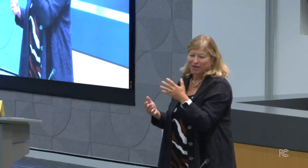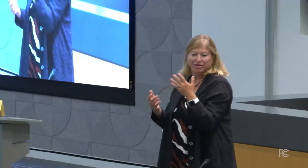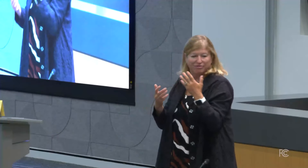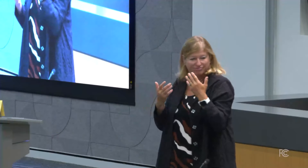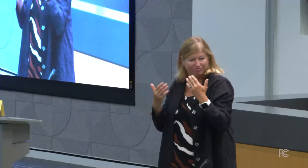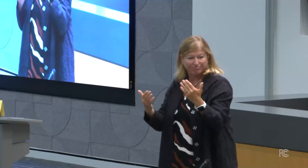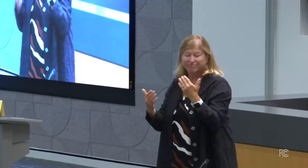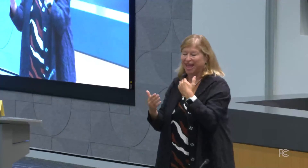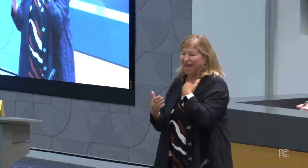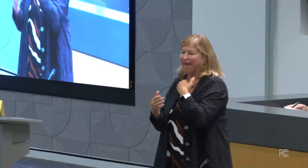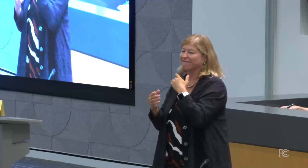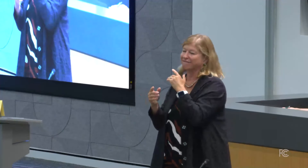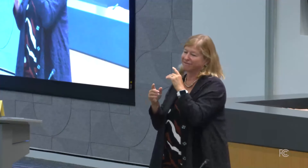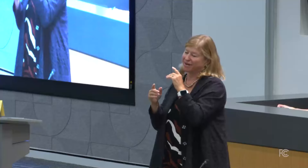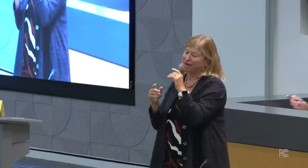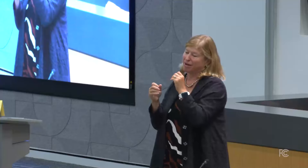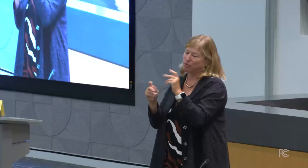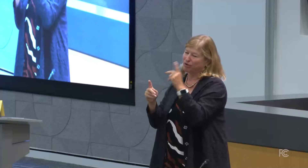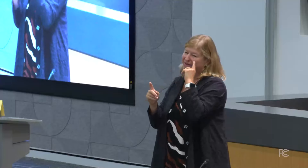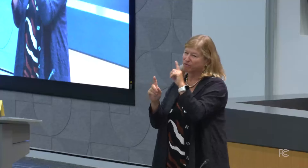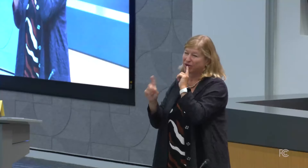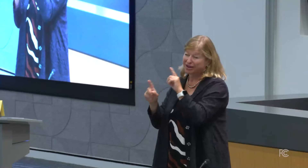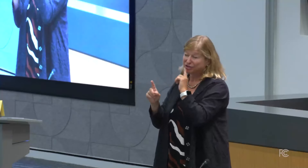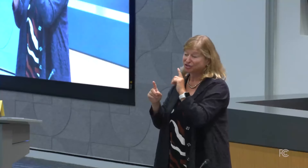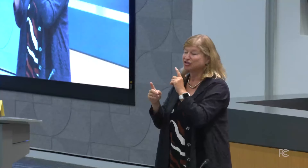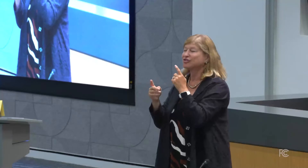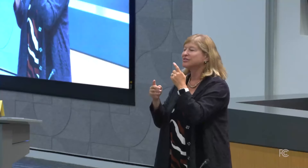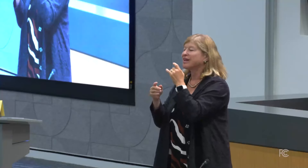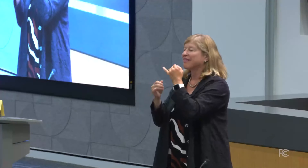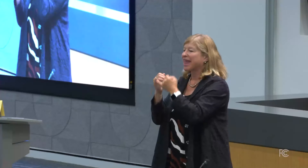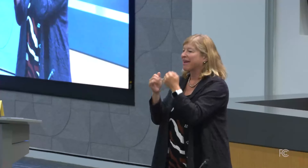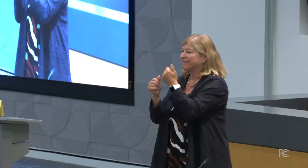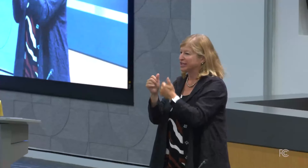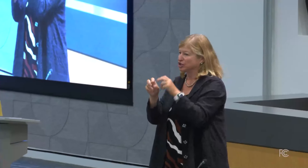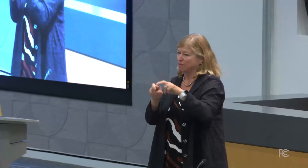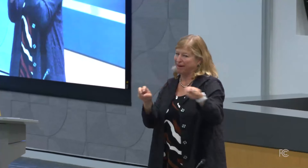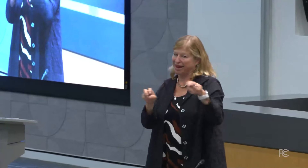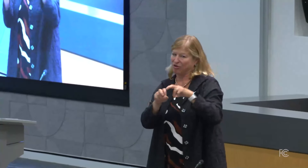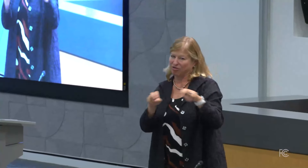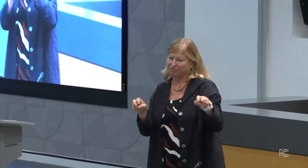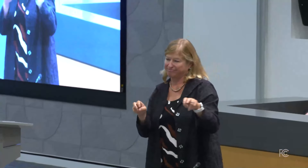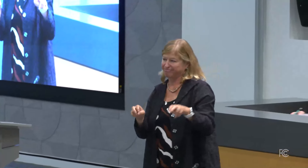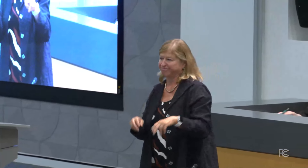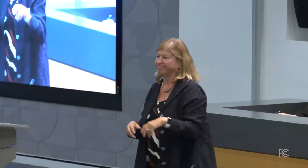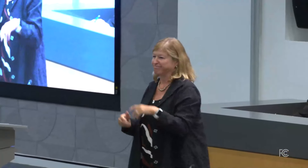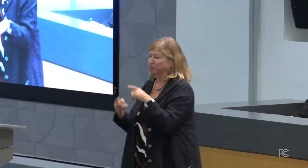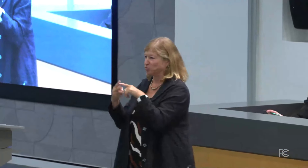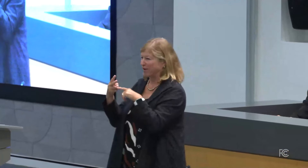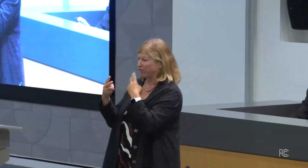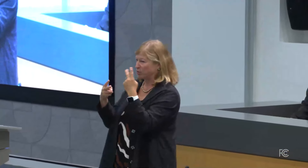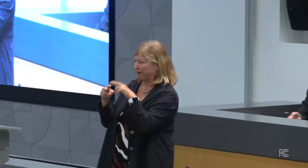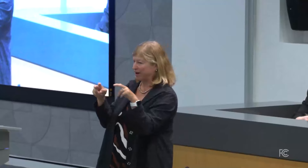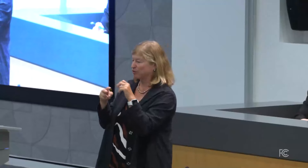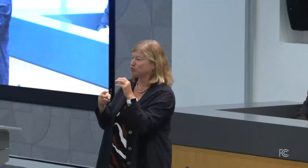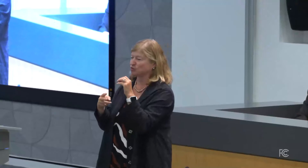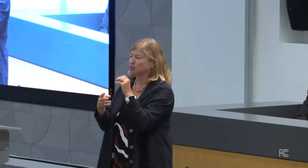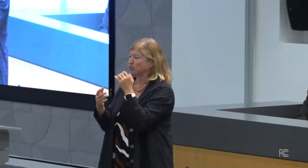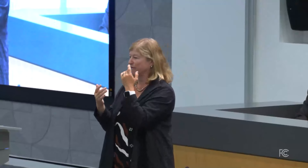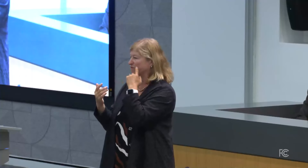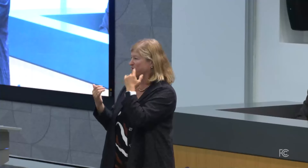YOU CAN EITHER COME UP, APPROACH, IF YOU'RE HERE WITH US IN THE ROOM OR ONLINE WE HAVE AN EMAIL